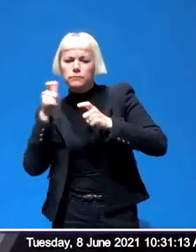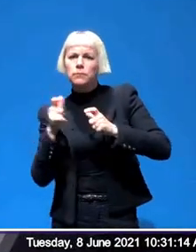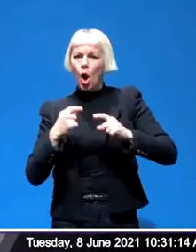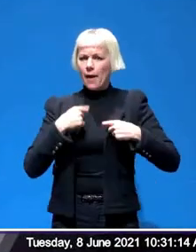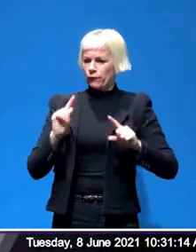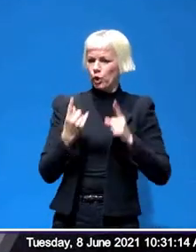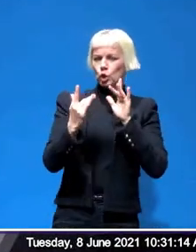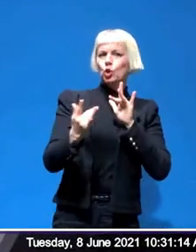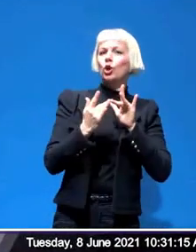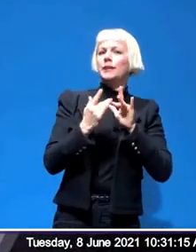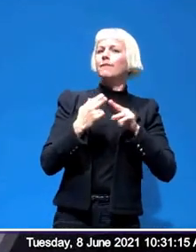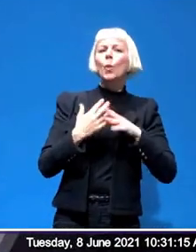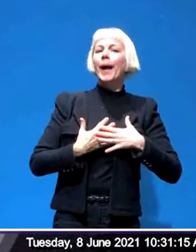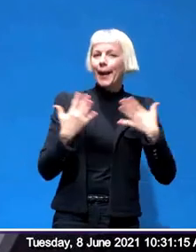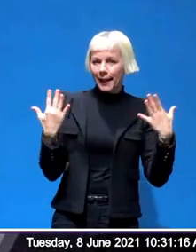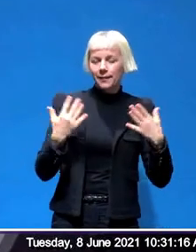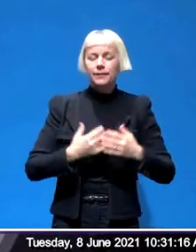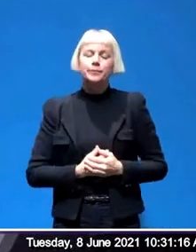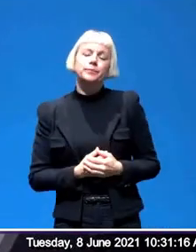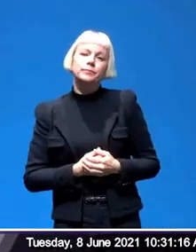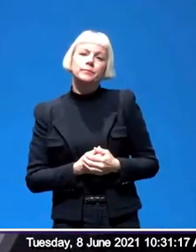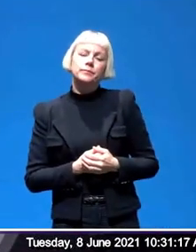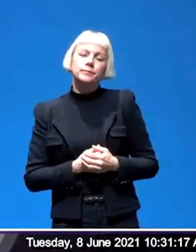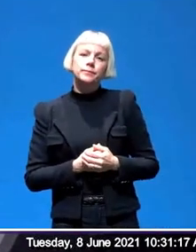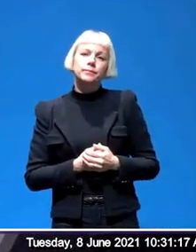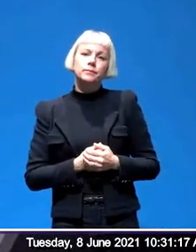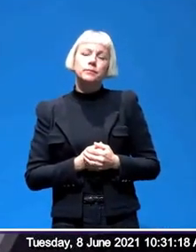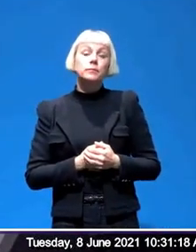issues. Initially he didn't --- he wasn't in receipt of a Disability